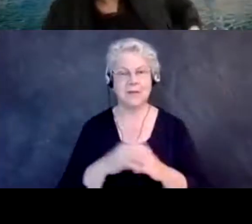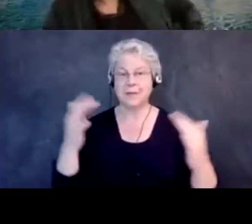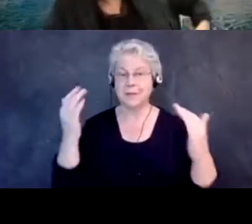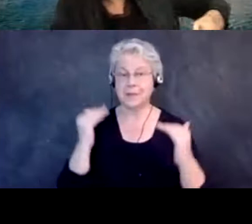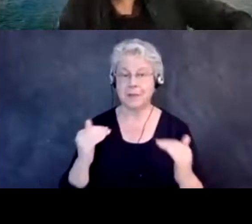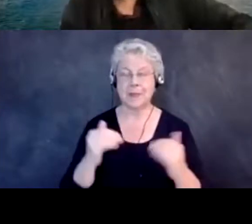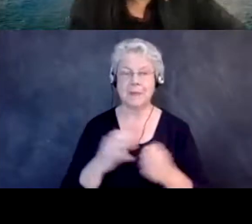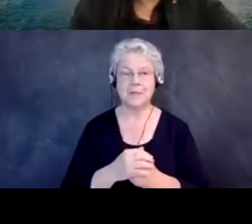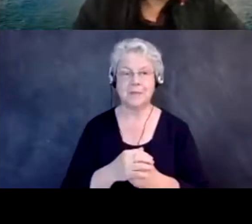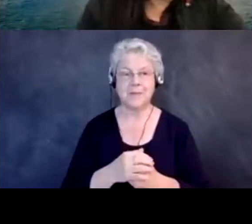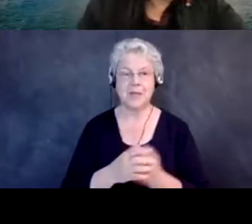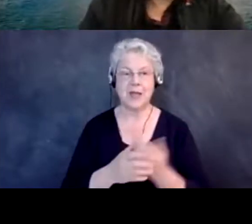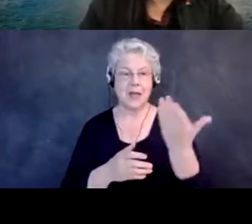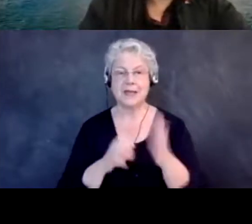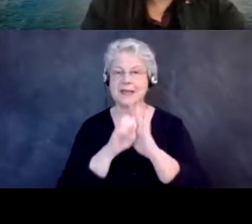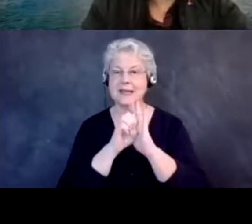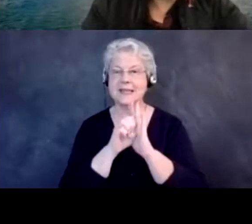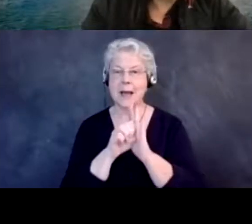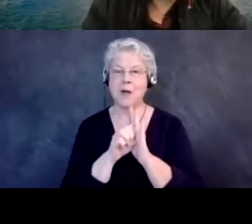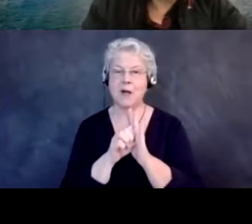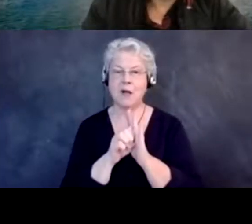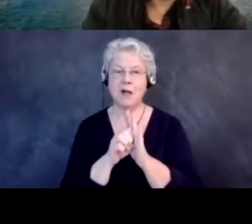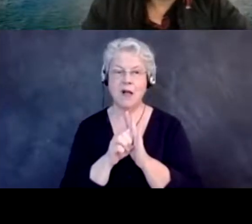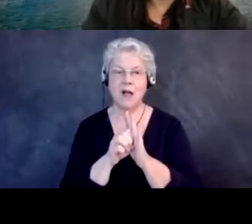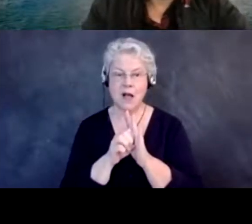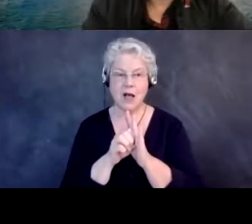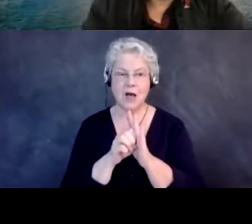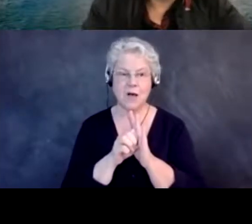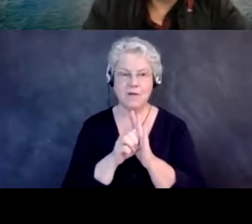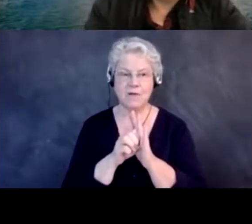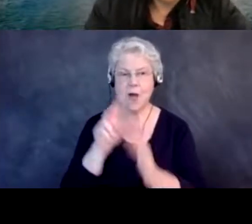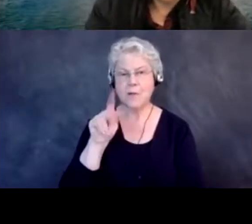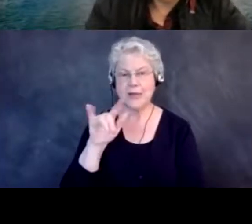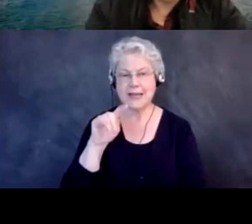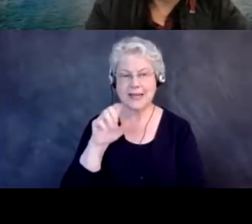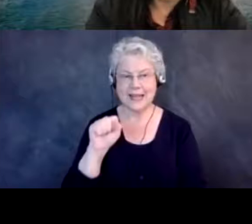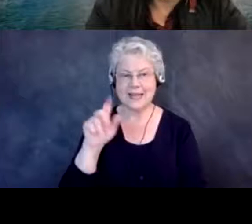So, this is another example from Kitsumkalum Indian Band. I had the opportunity to